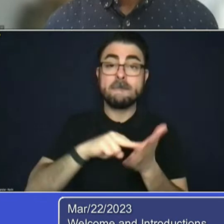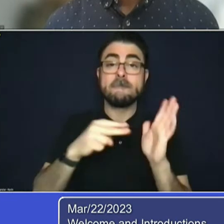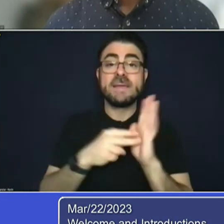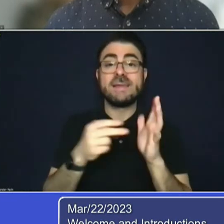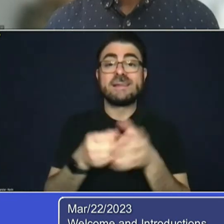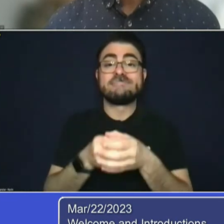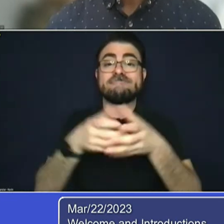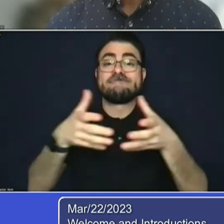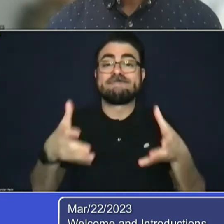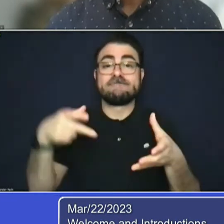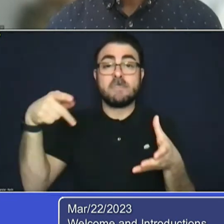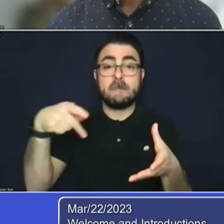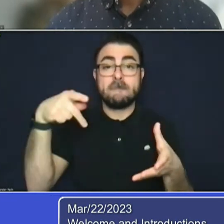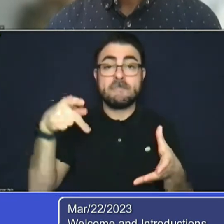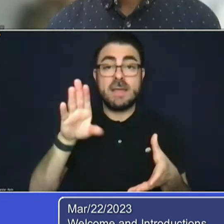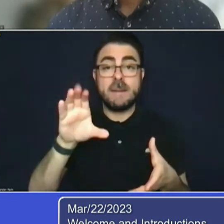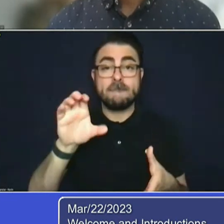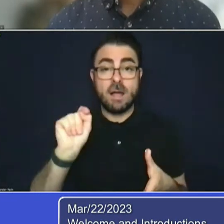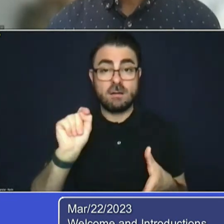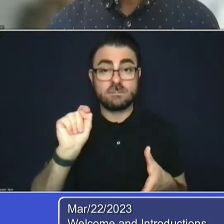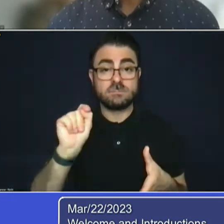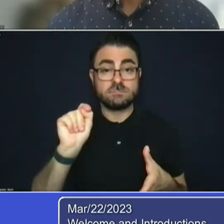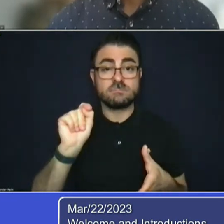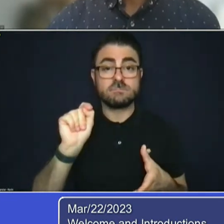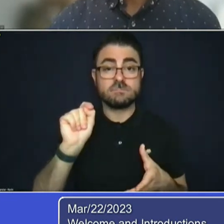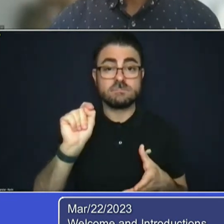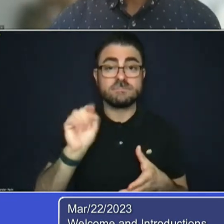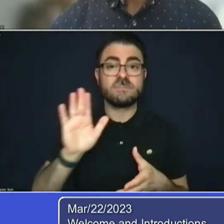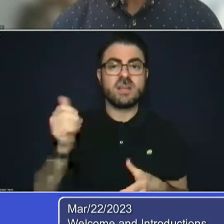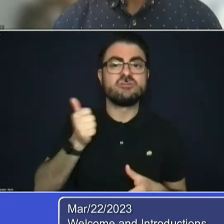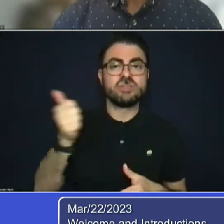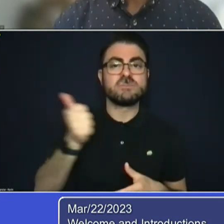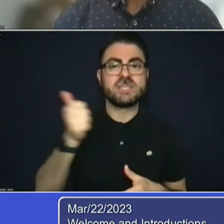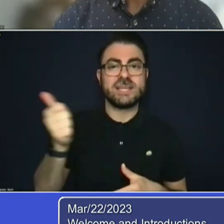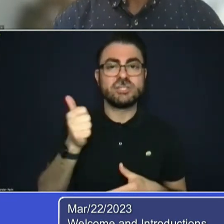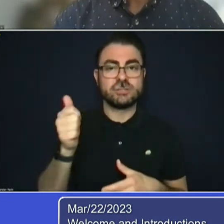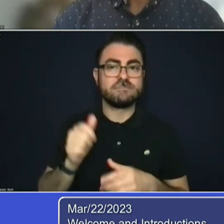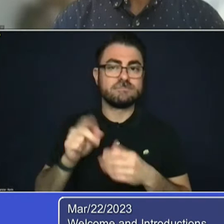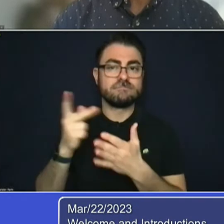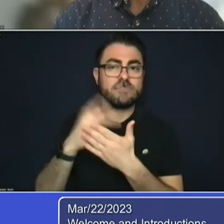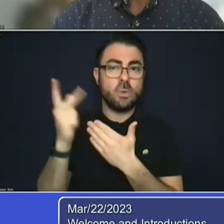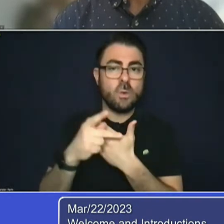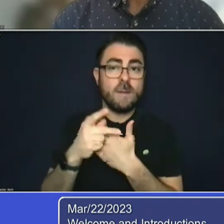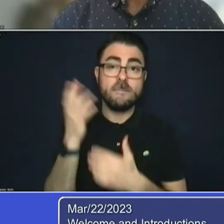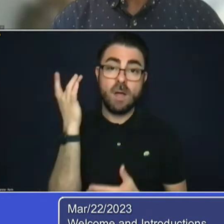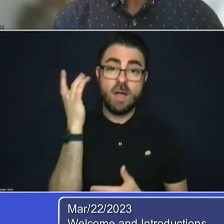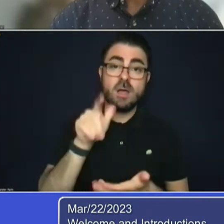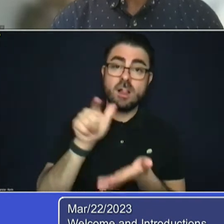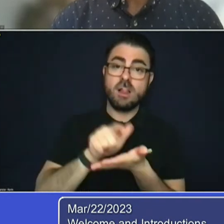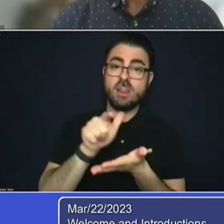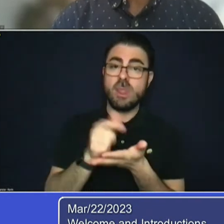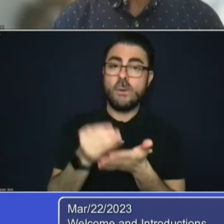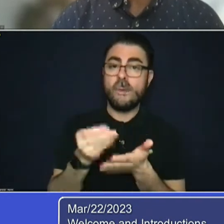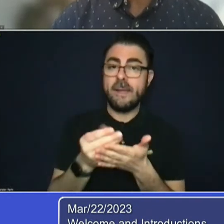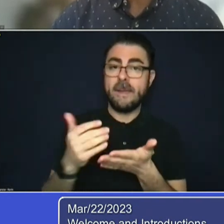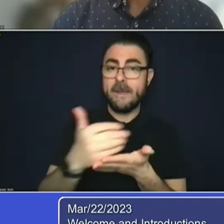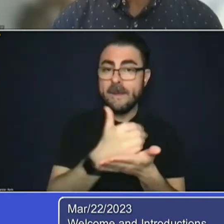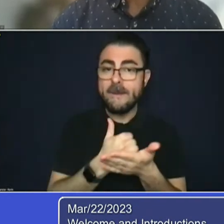EXTENDING OR EXPANDING PORTLAND